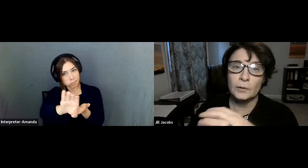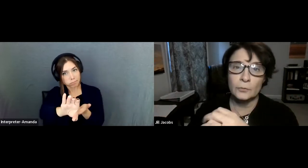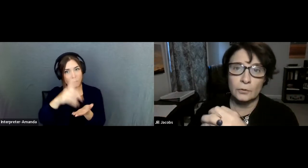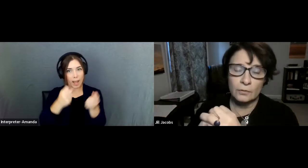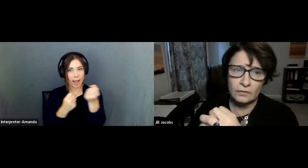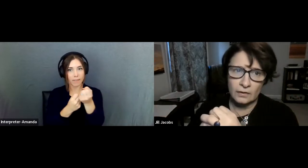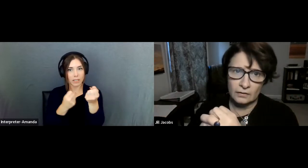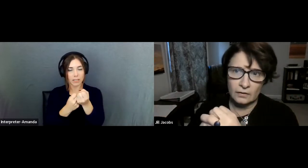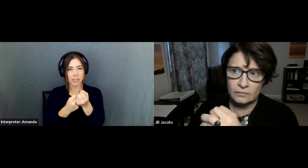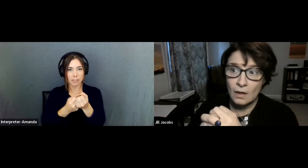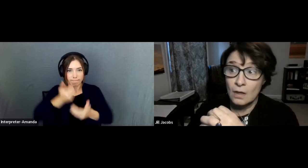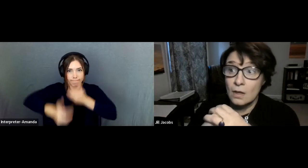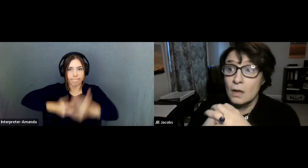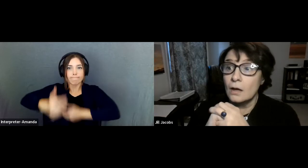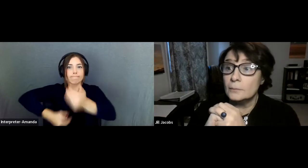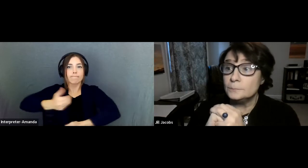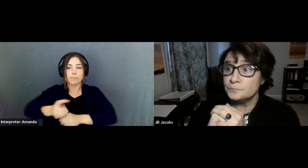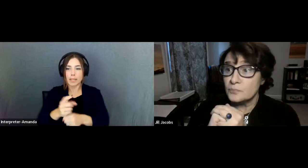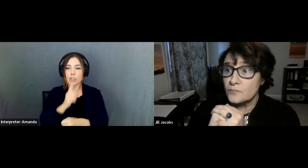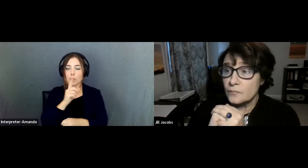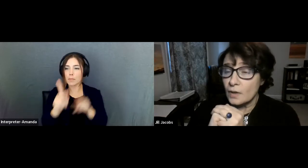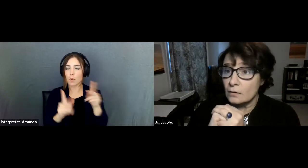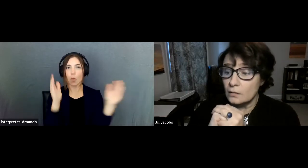people know this exists.